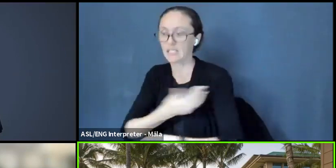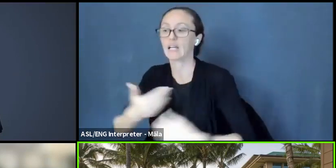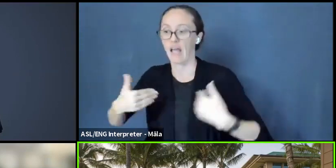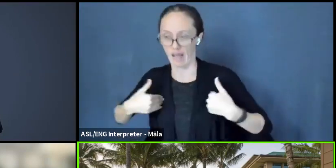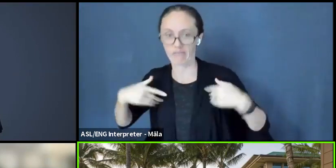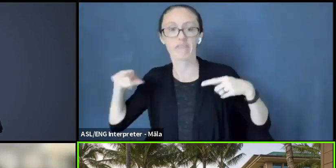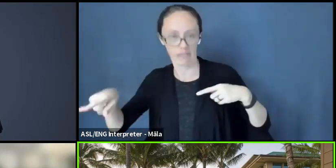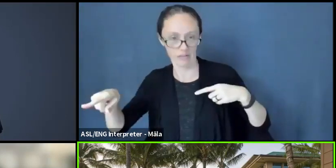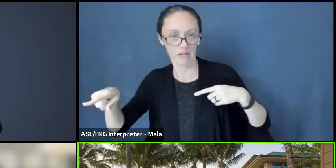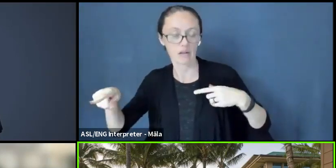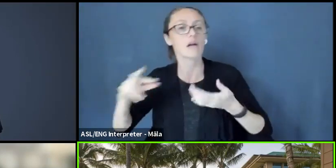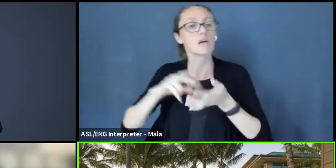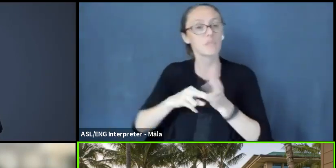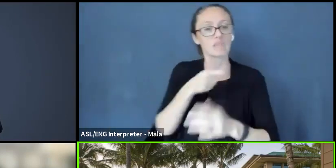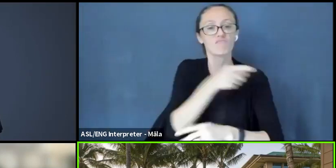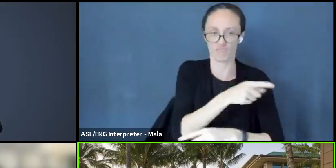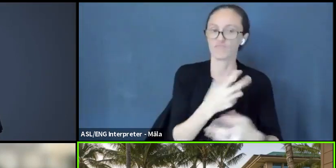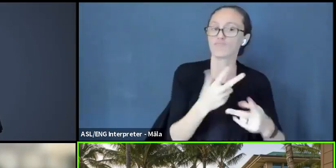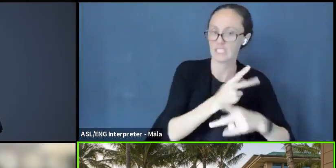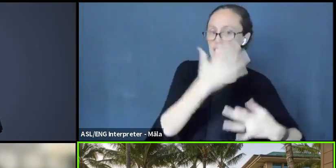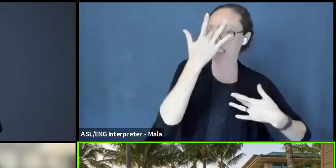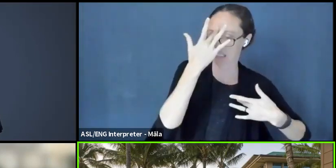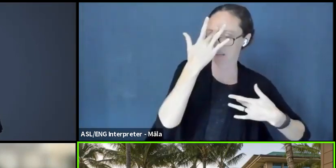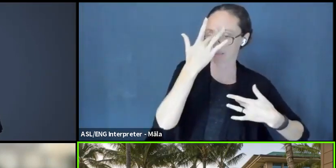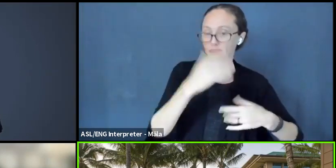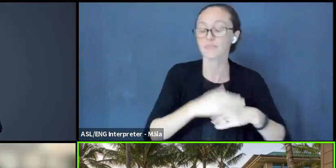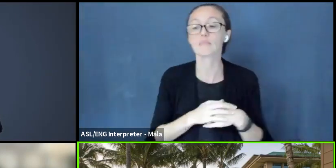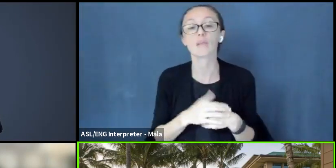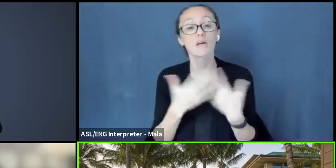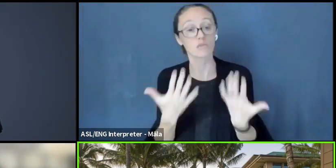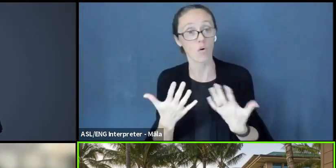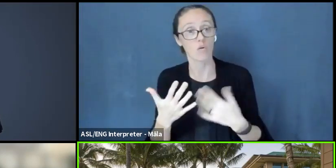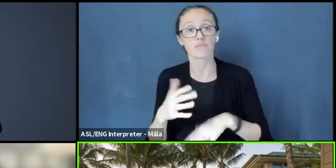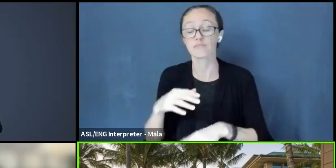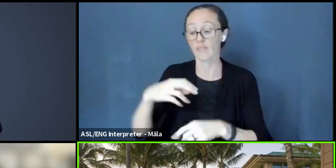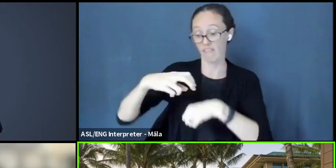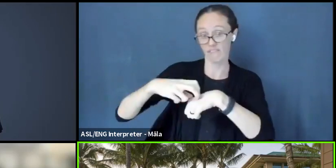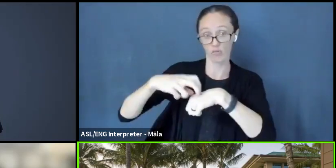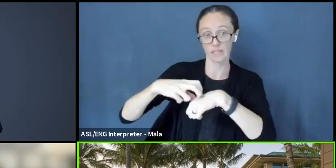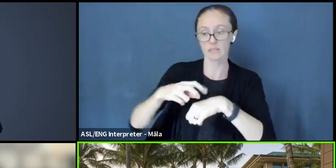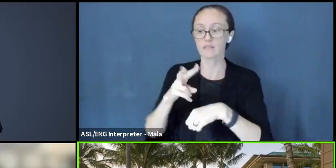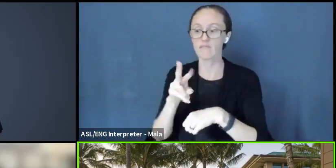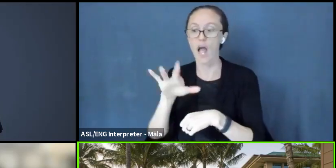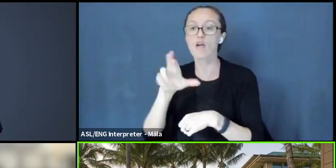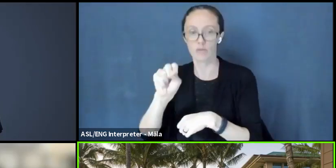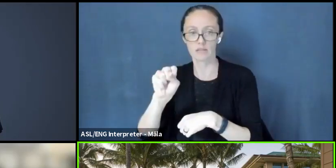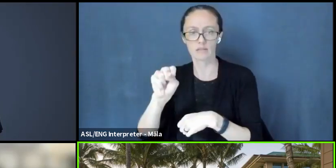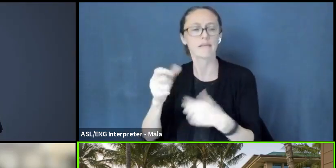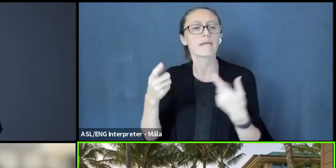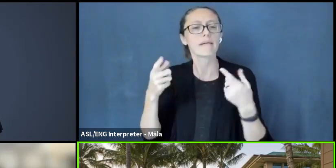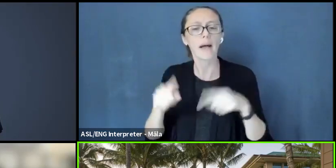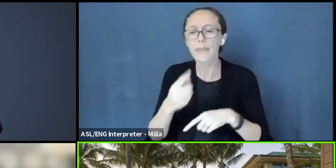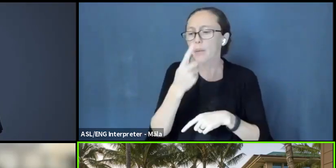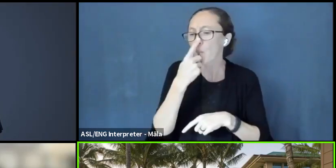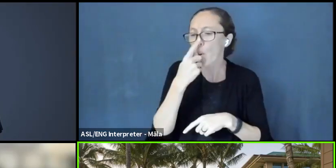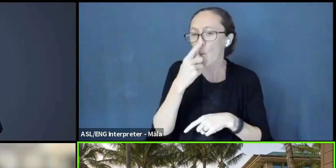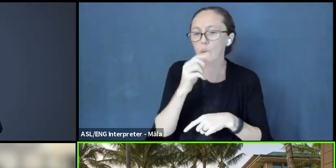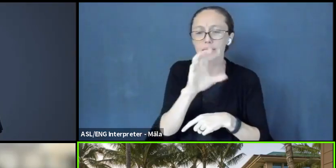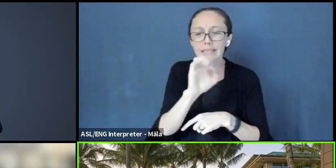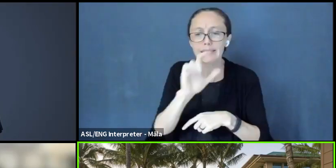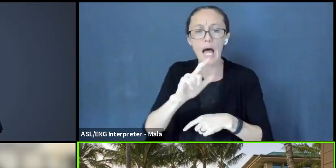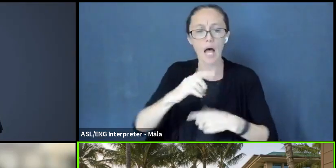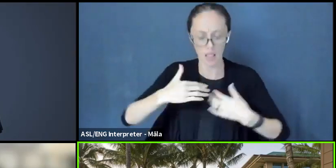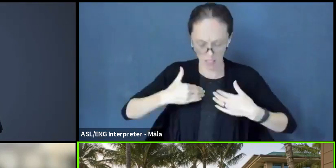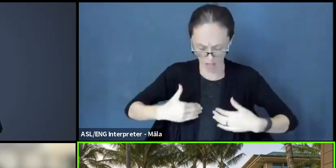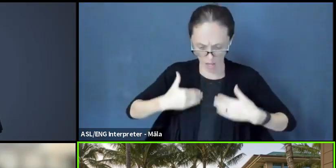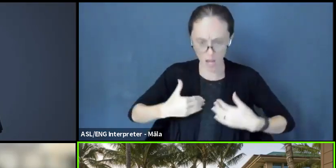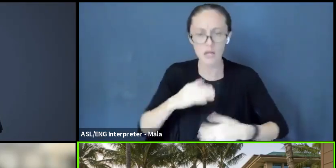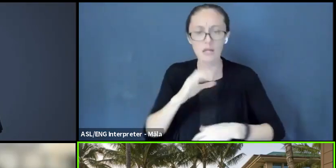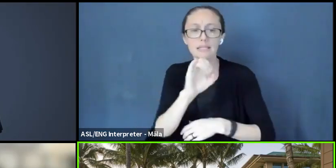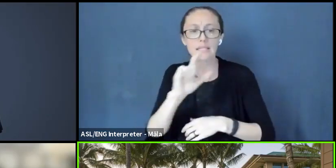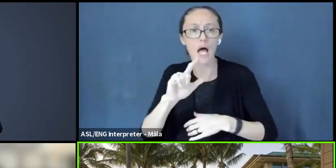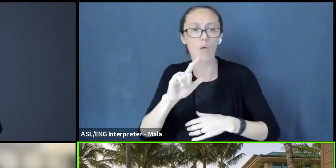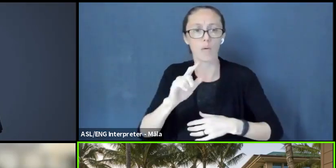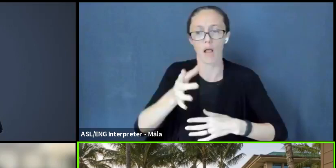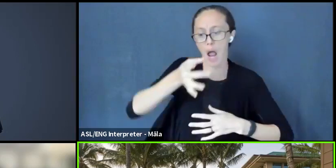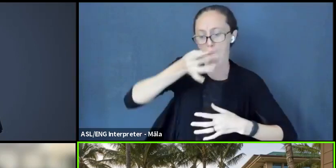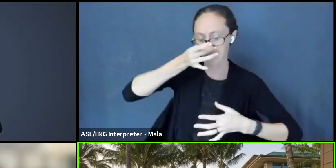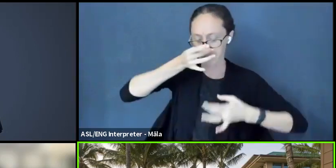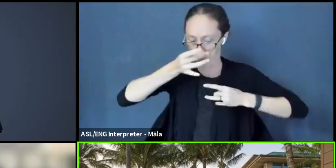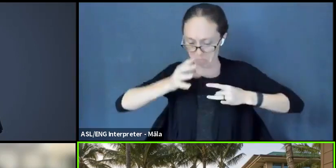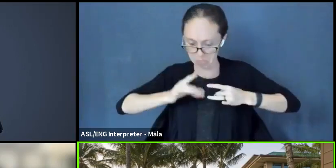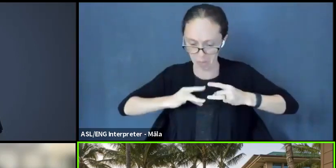And so the virus causes, it binds to the cells and the nose and lungs, causes a lot of damage